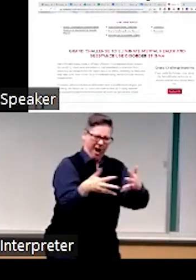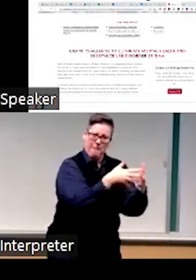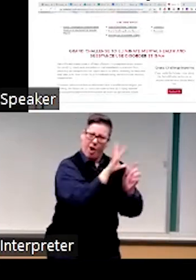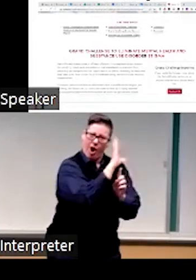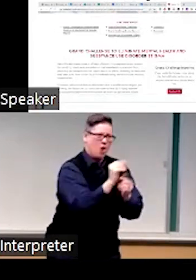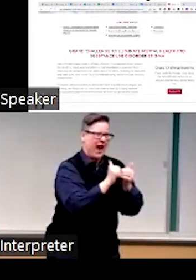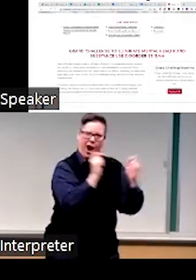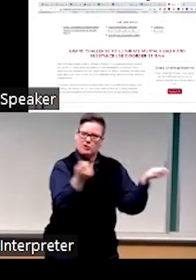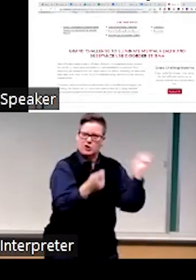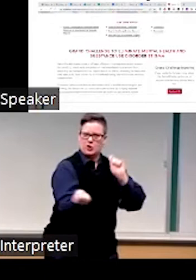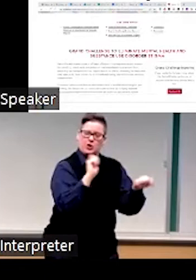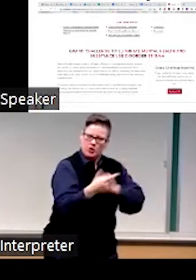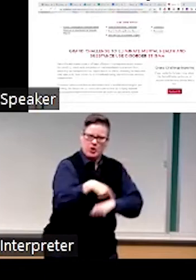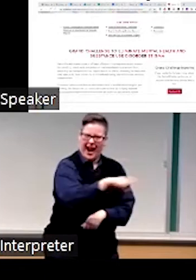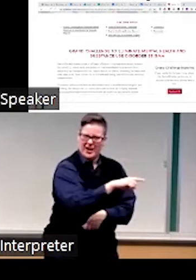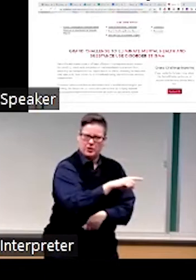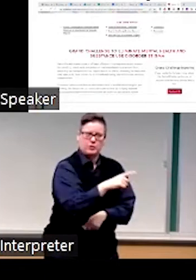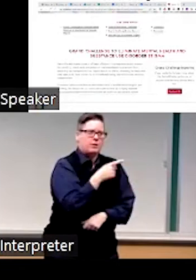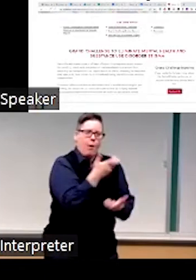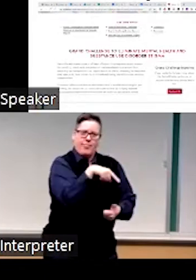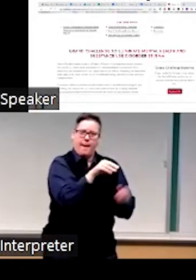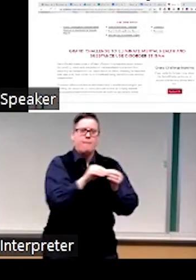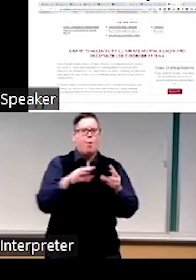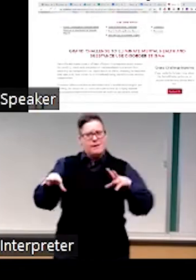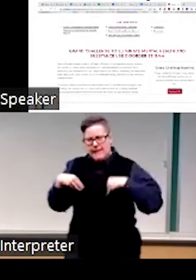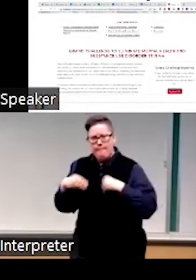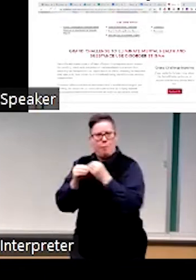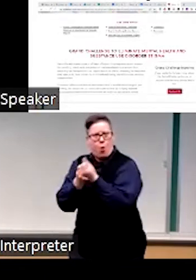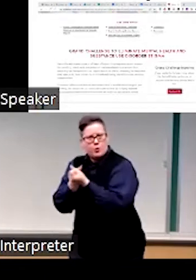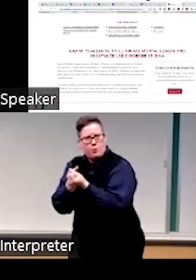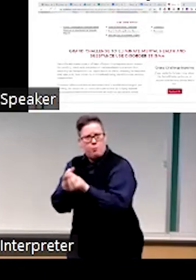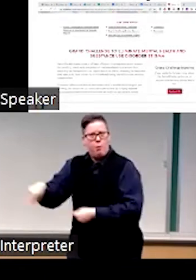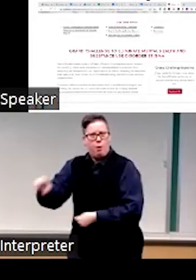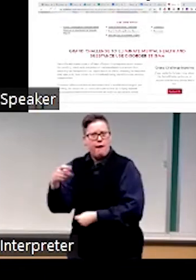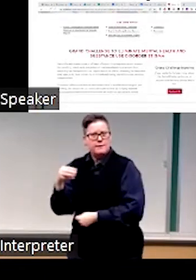to be more accepting to be more supportive of those with serious and persistent mental illness